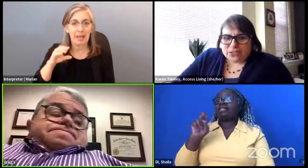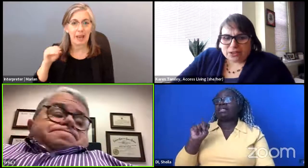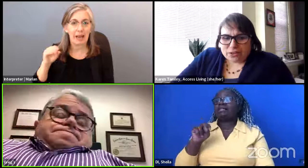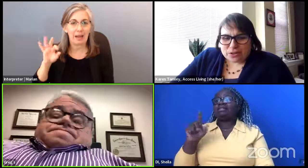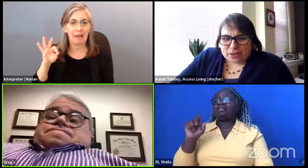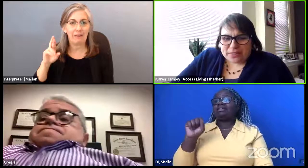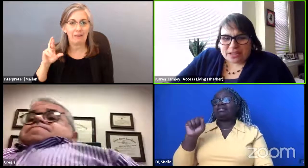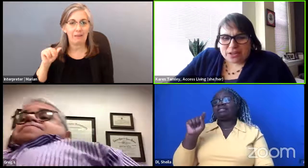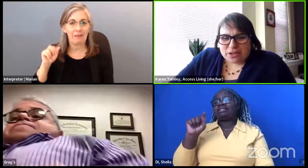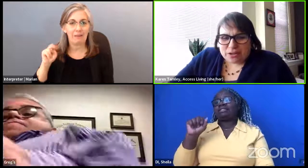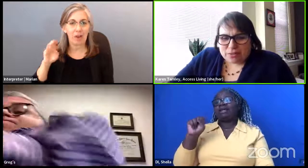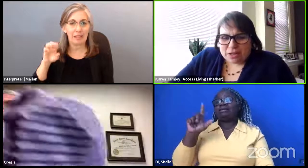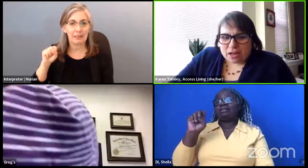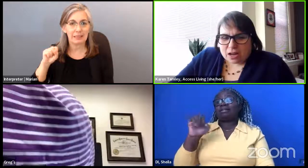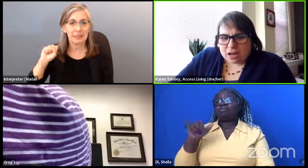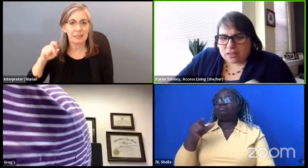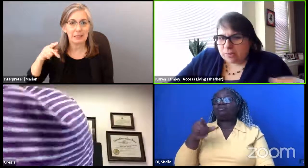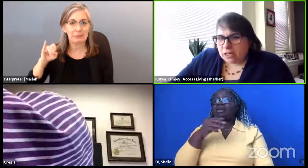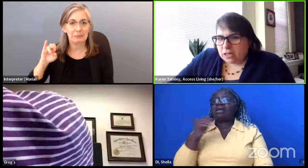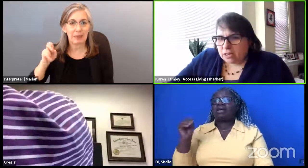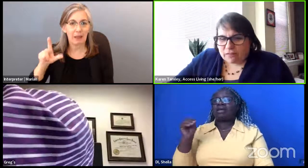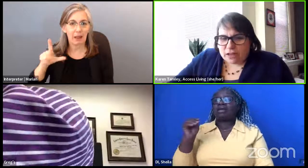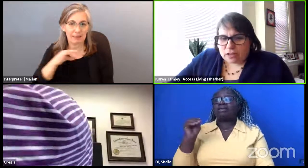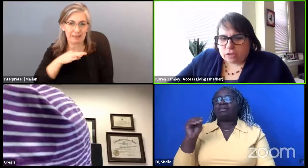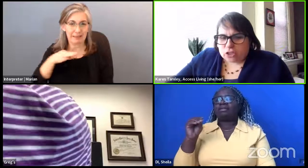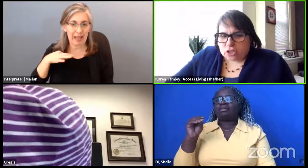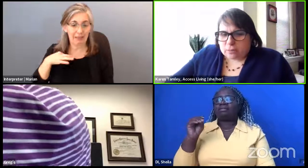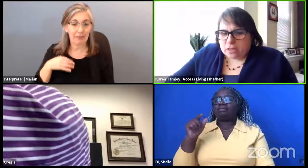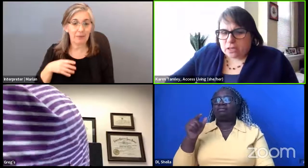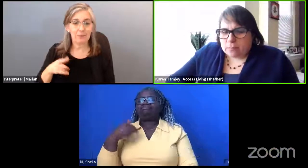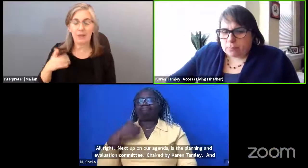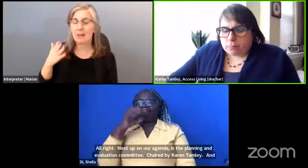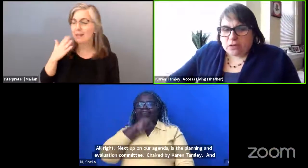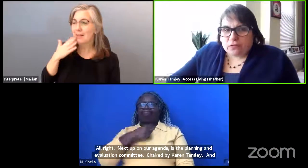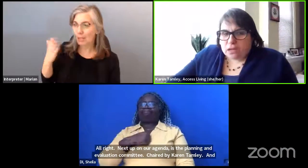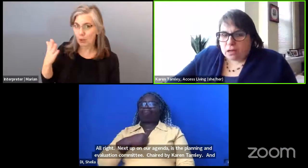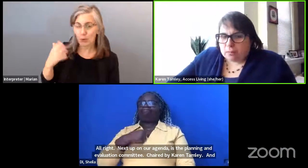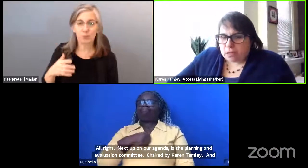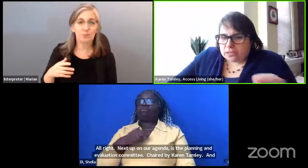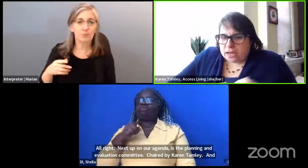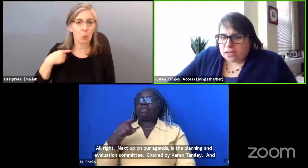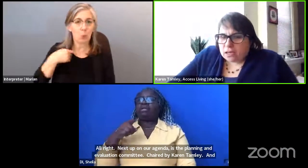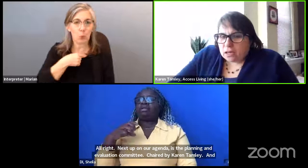Greg, thank you. The Planning & Evaluation Committee met briefly on Monday.